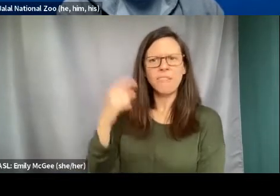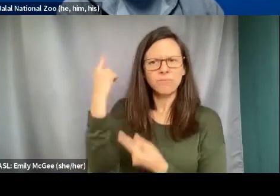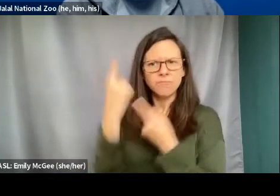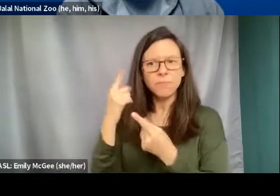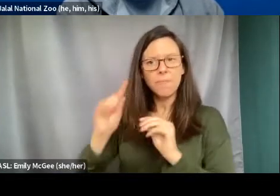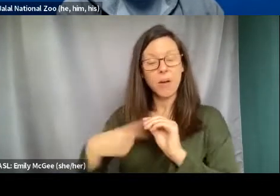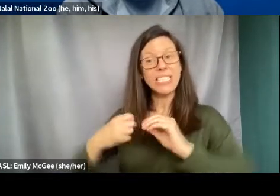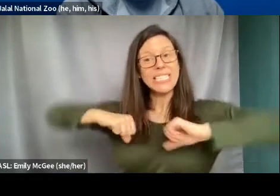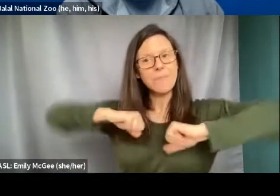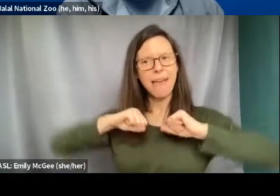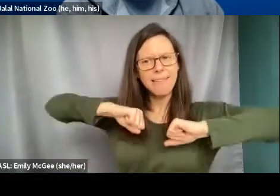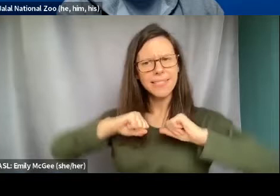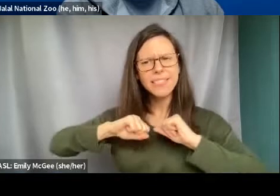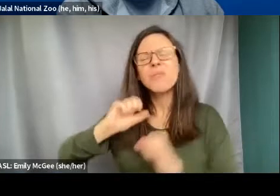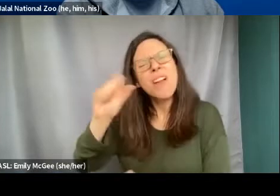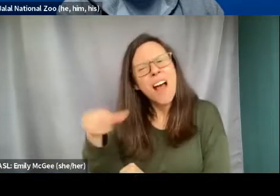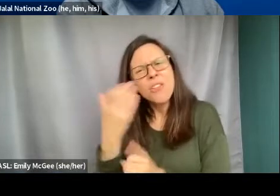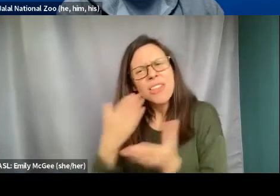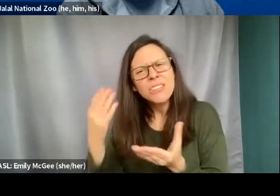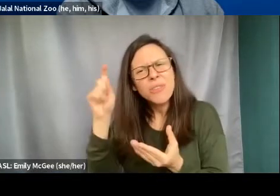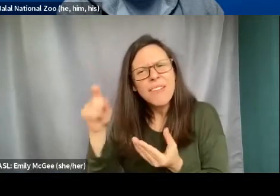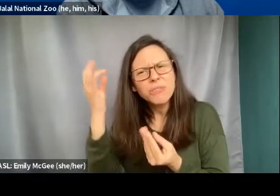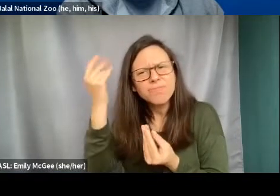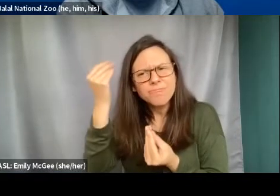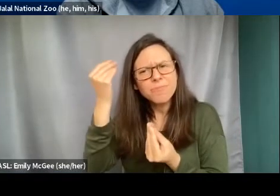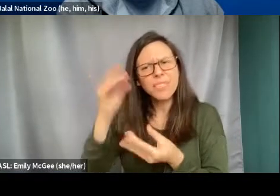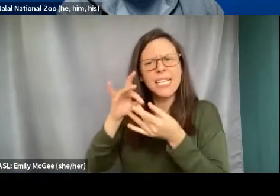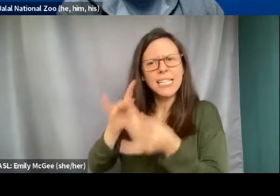to replicate these wild systems, so I'm going to launch another poll for our audience here.